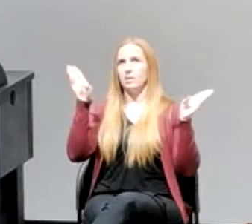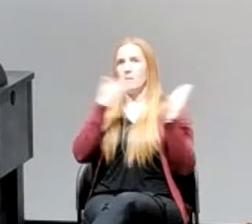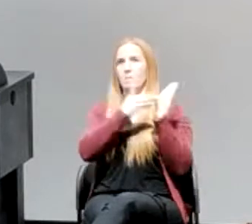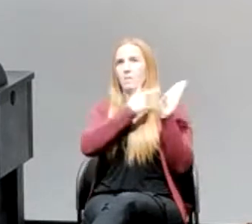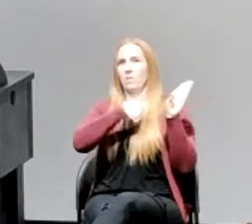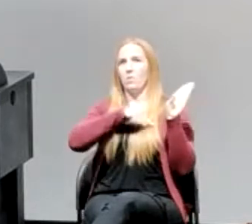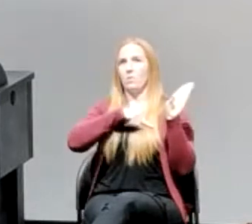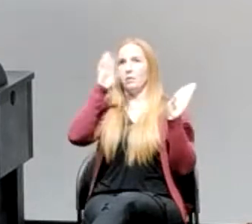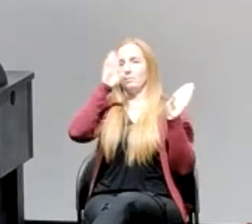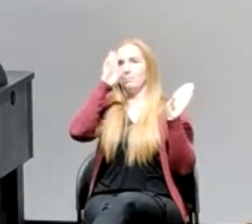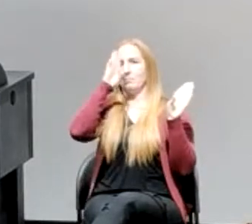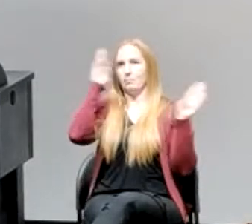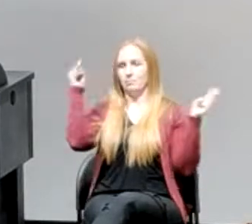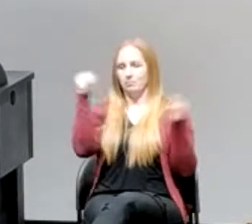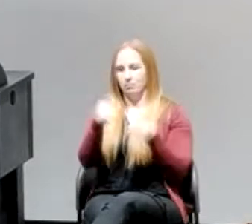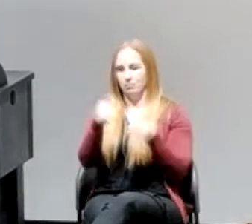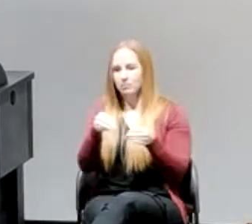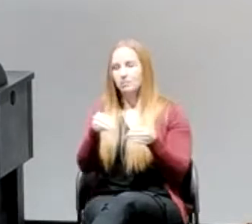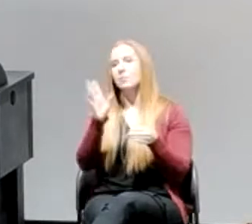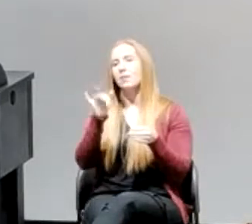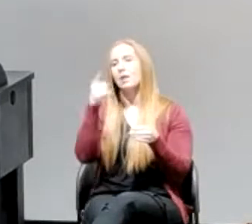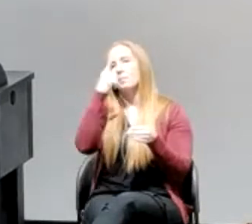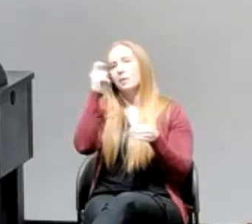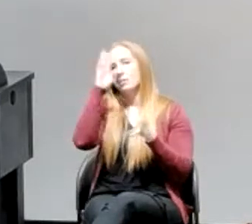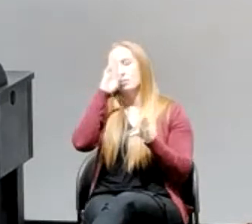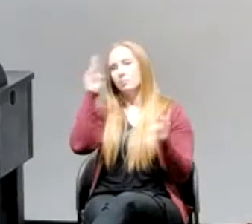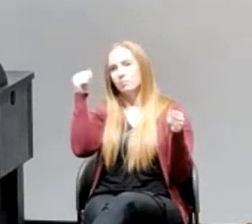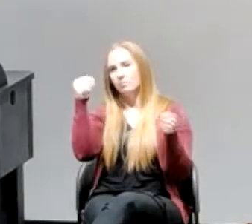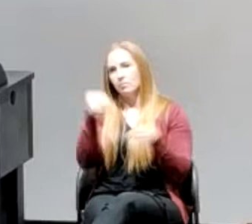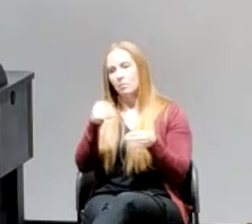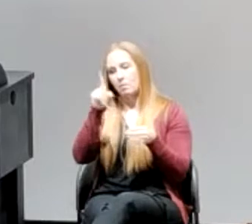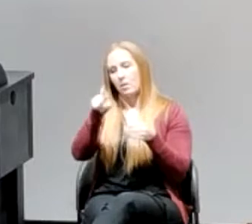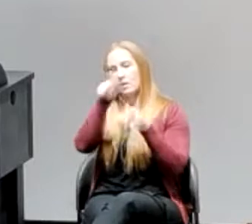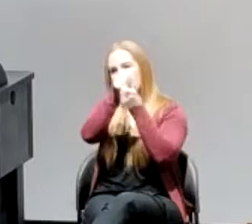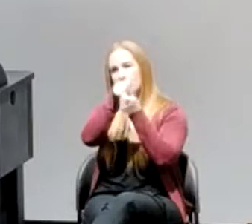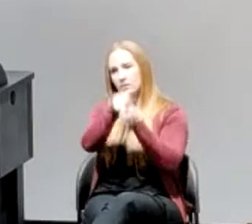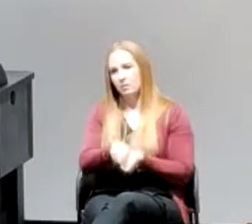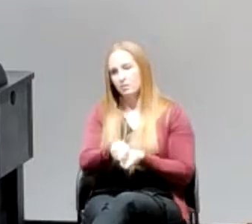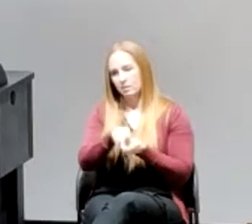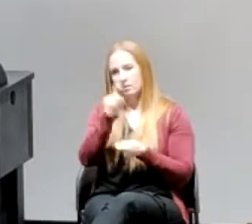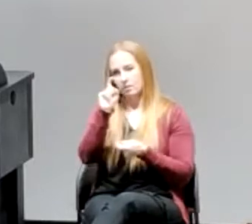I just like patterns. I as I reflected I wanted